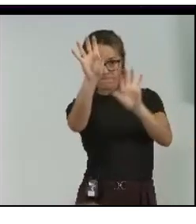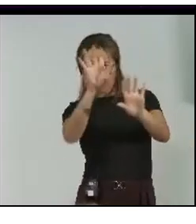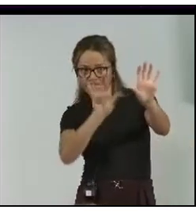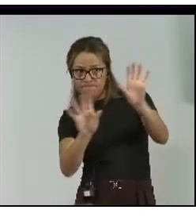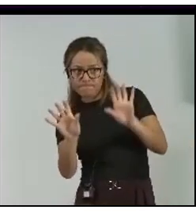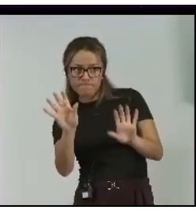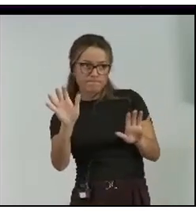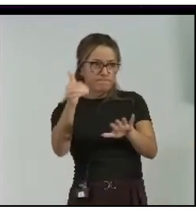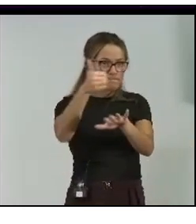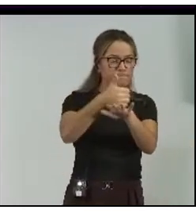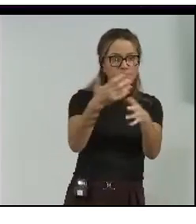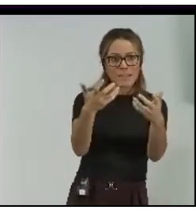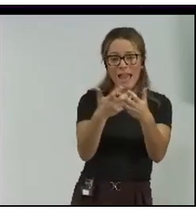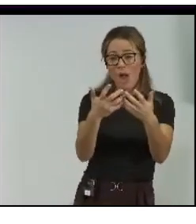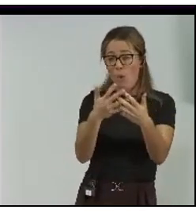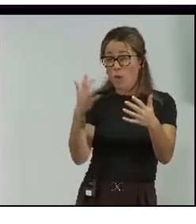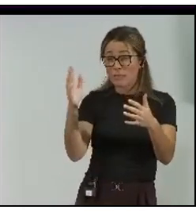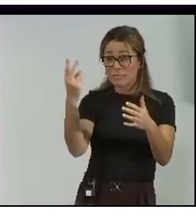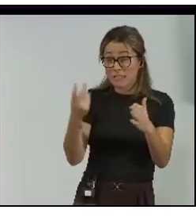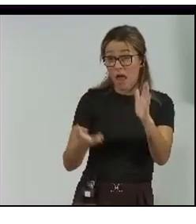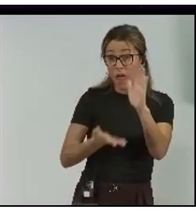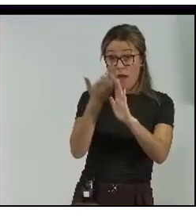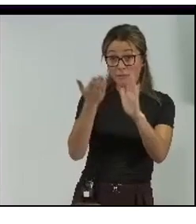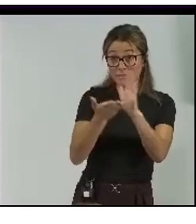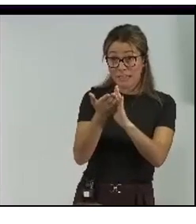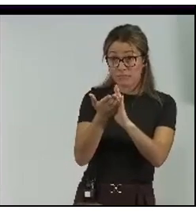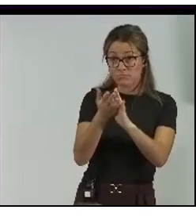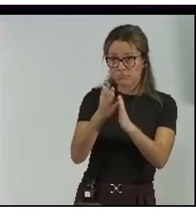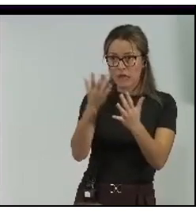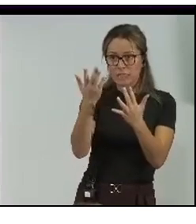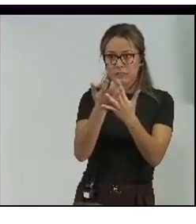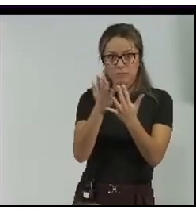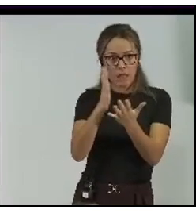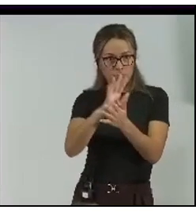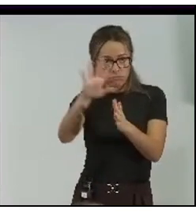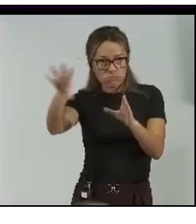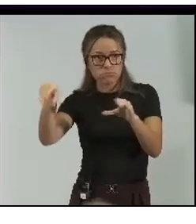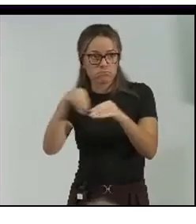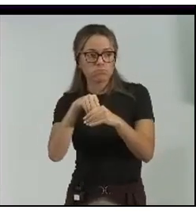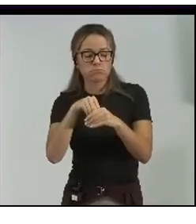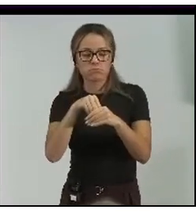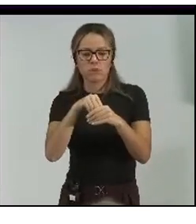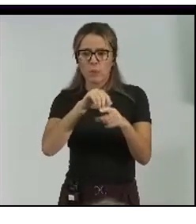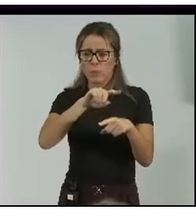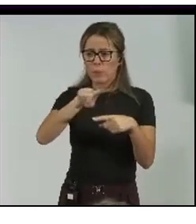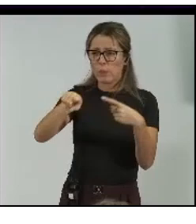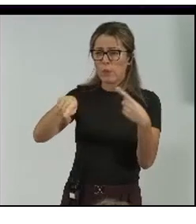single design update, accessibility is involved. And you know, we are an integral part and it is